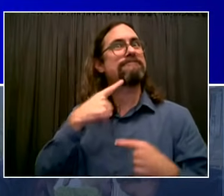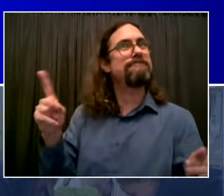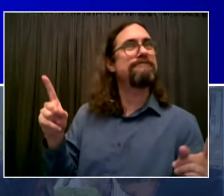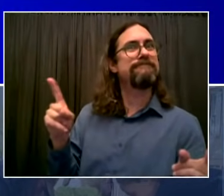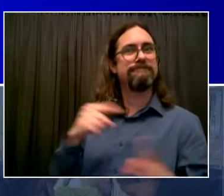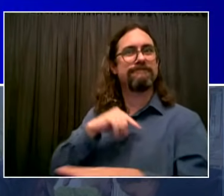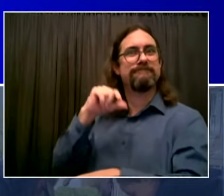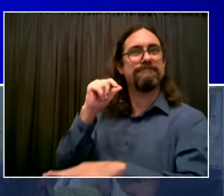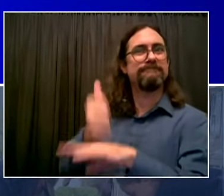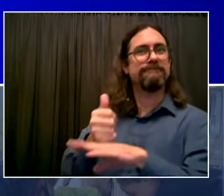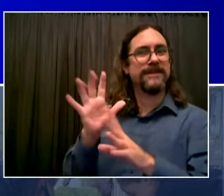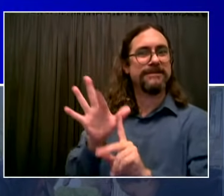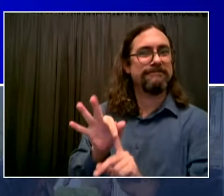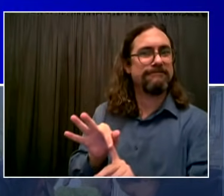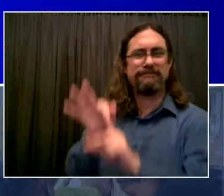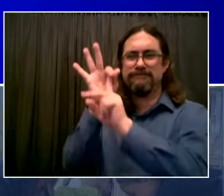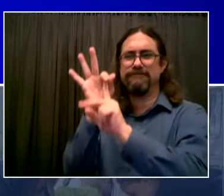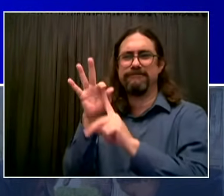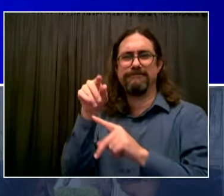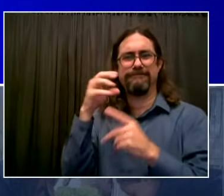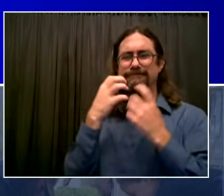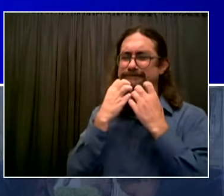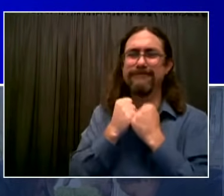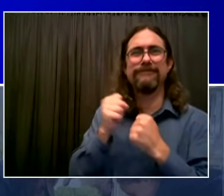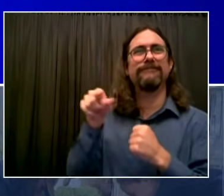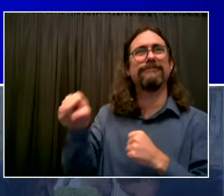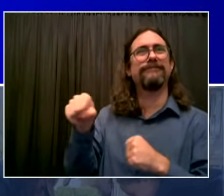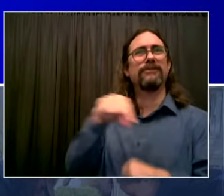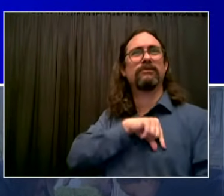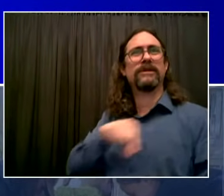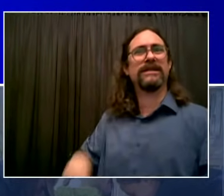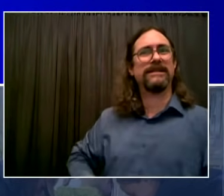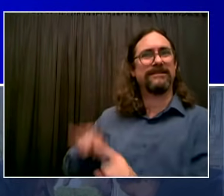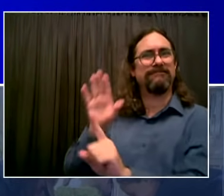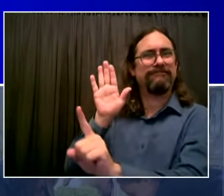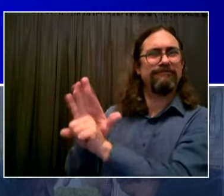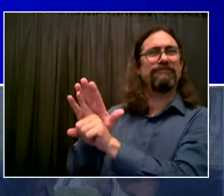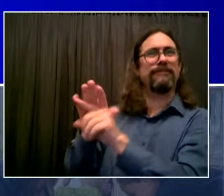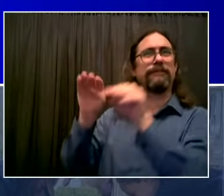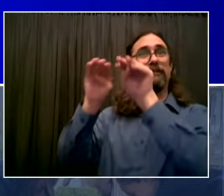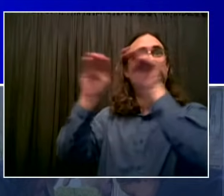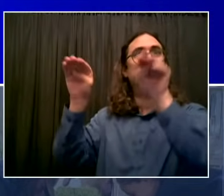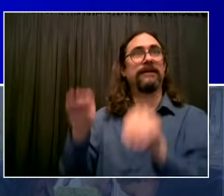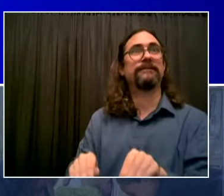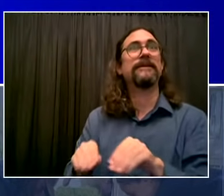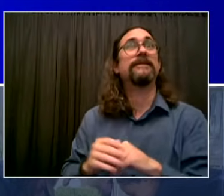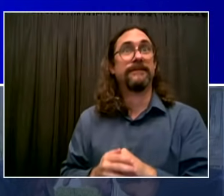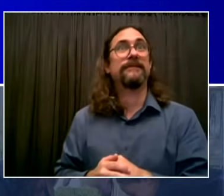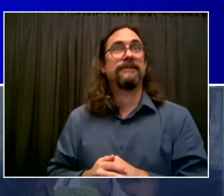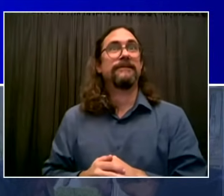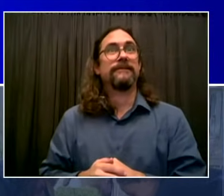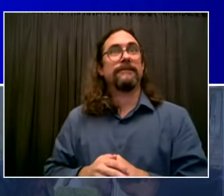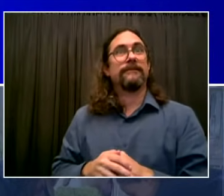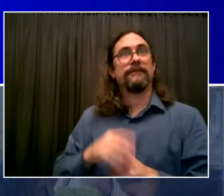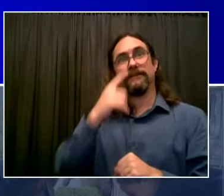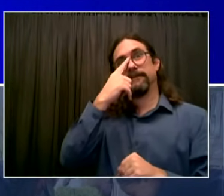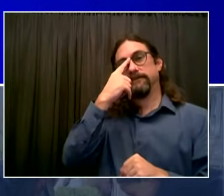SOME AMAZING MUSEUMS THAT WILL HELP MAKE QUEENS AS SPECIAL. FIRST OF ALL WE'RE COMPLETING THE QUEENS MUSEUM EXPANSION PROJECT. THIS IS SOMETHING